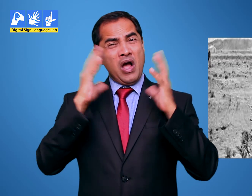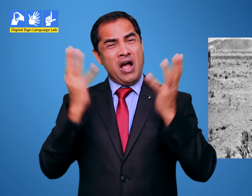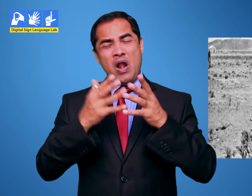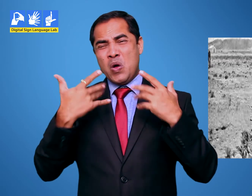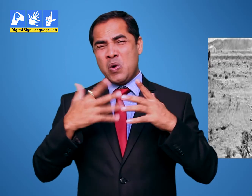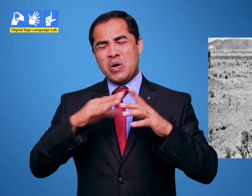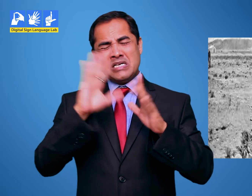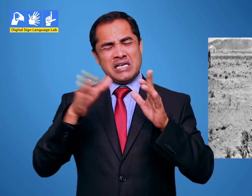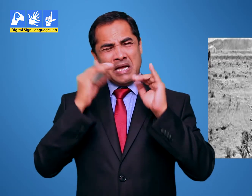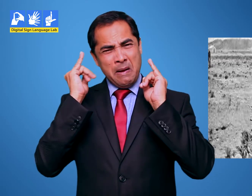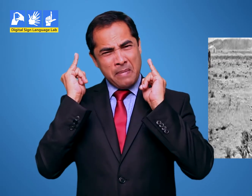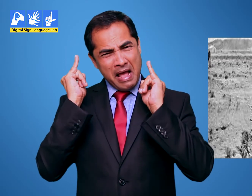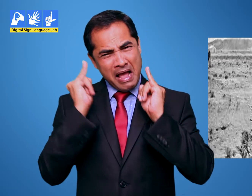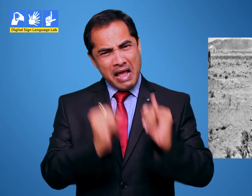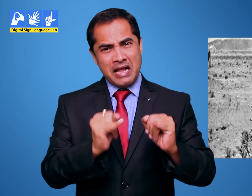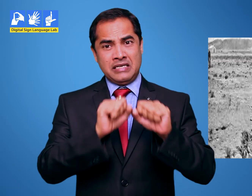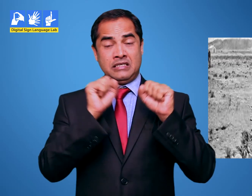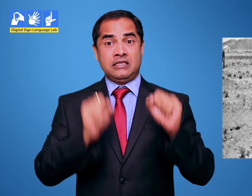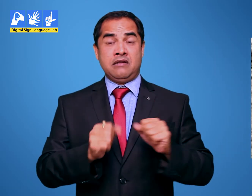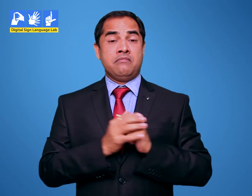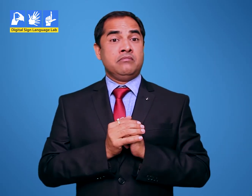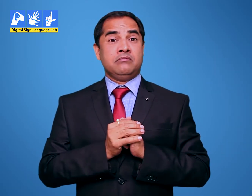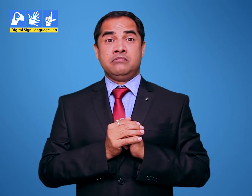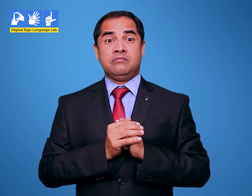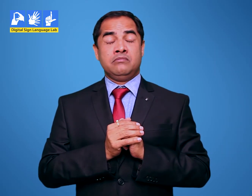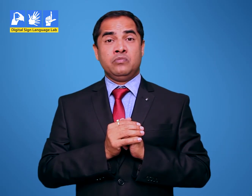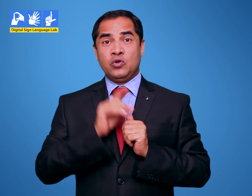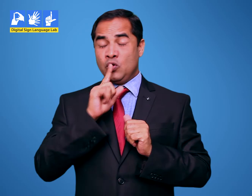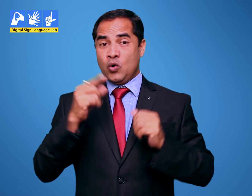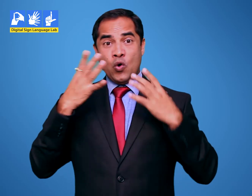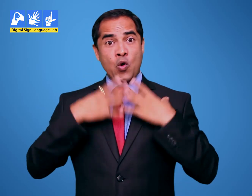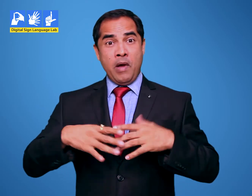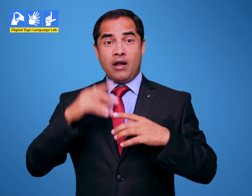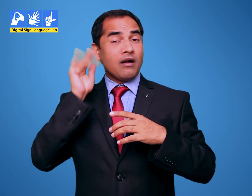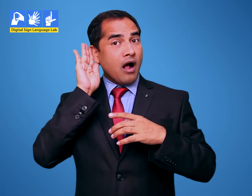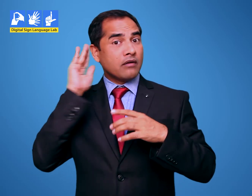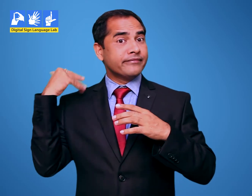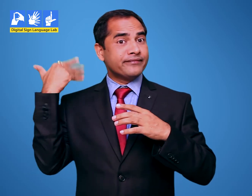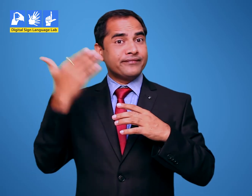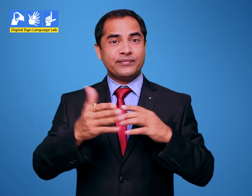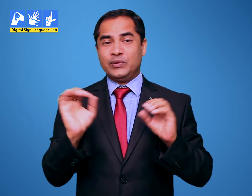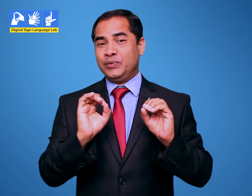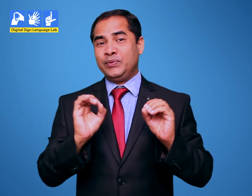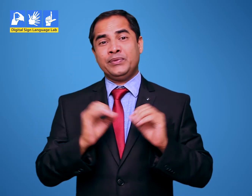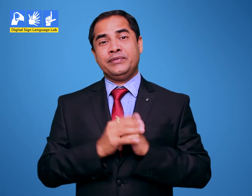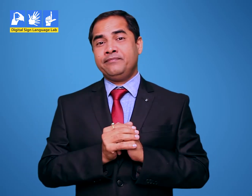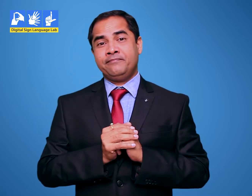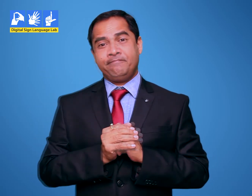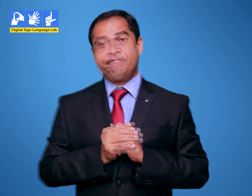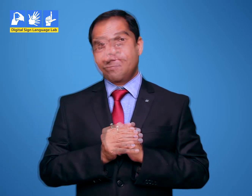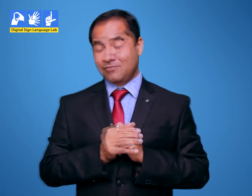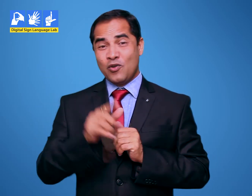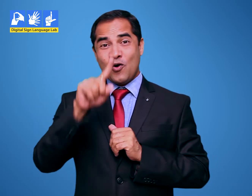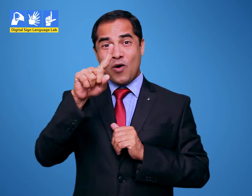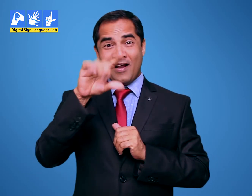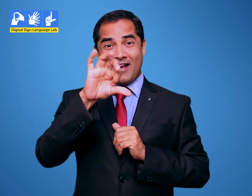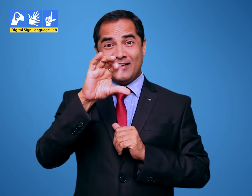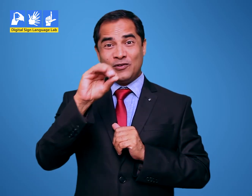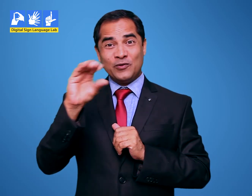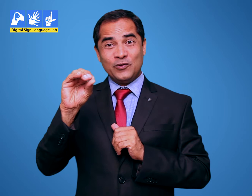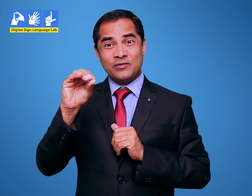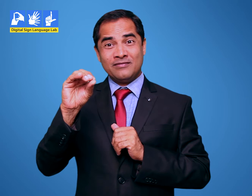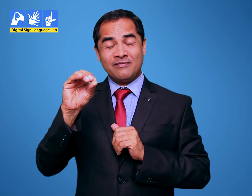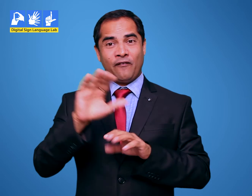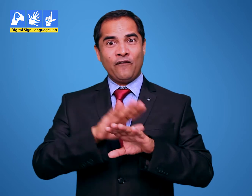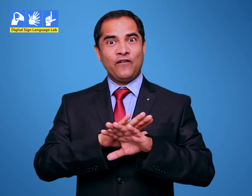inhumane societies, the world has ever known. Now in the last decade of 20th